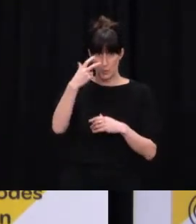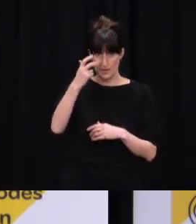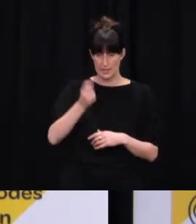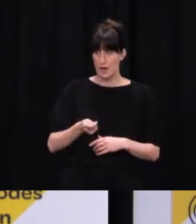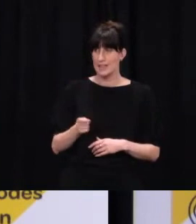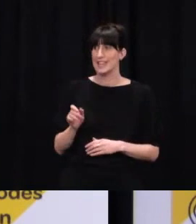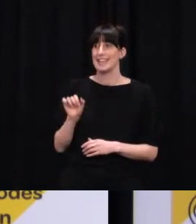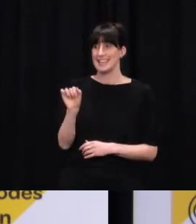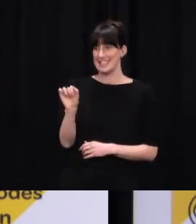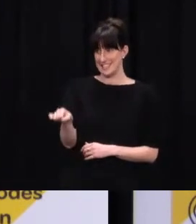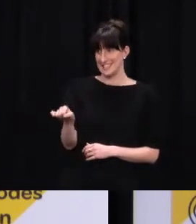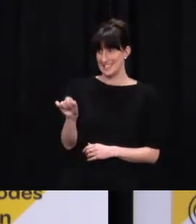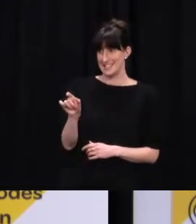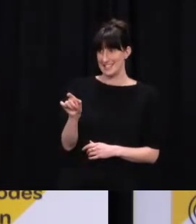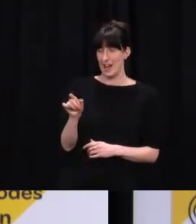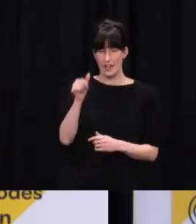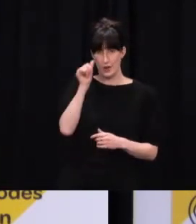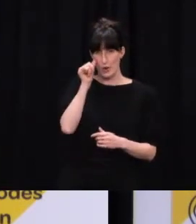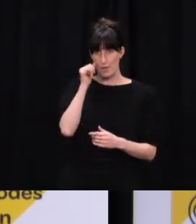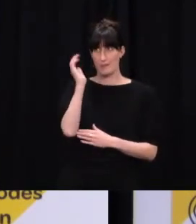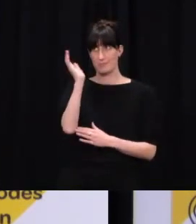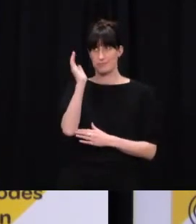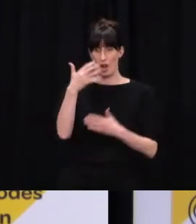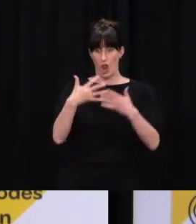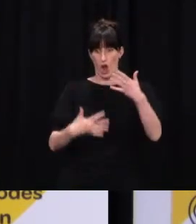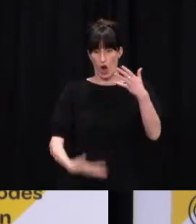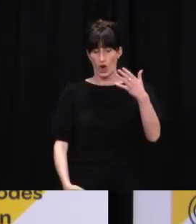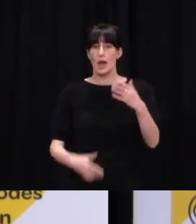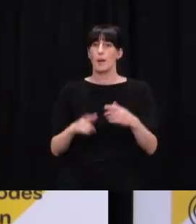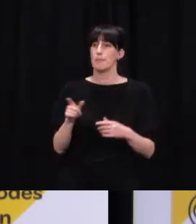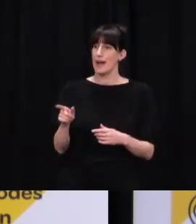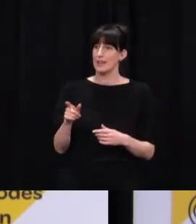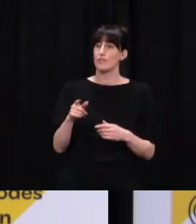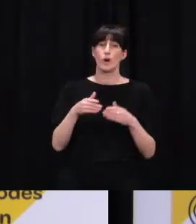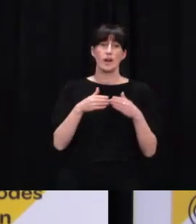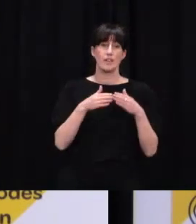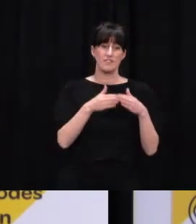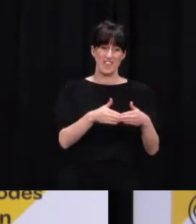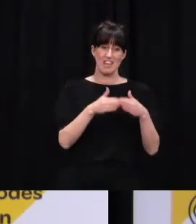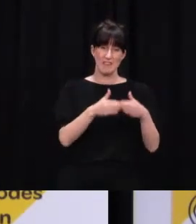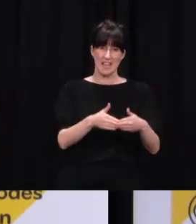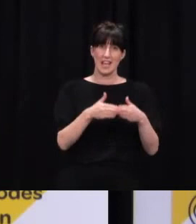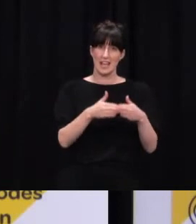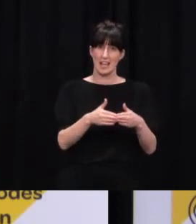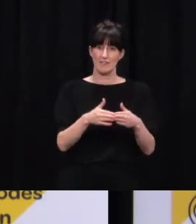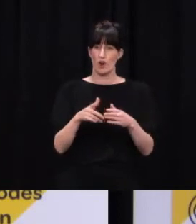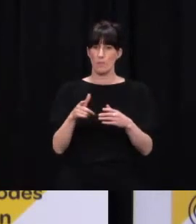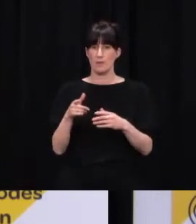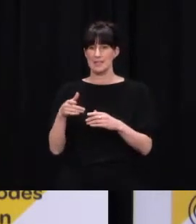to Queenstown. >>I accept it was a lengthy report, but right in the last two paragraphs of